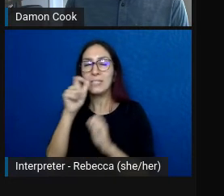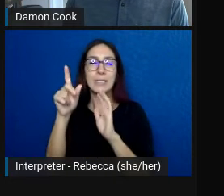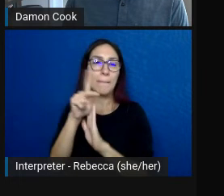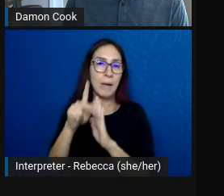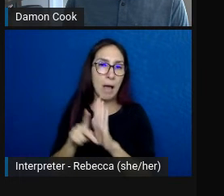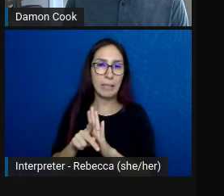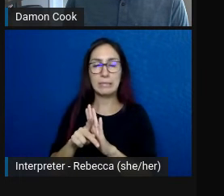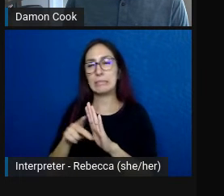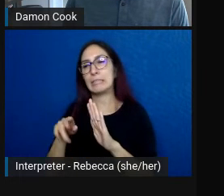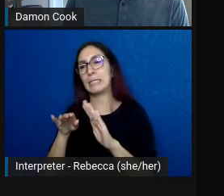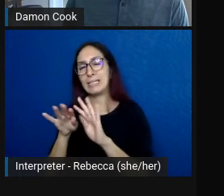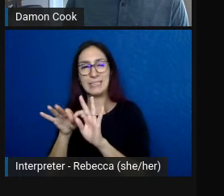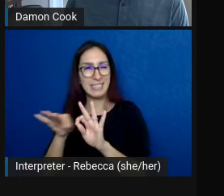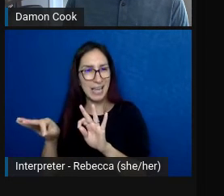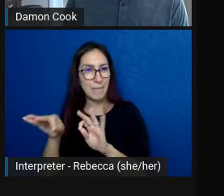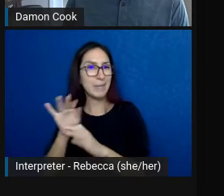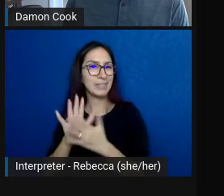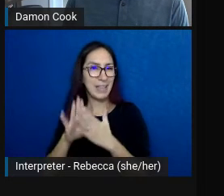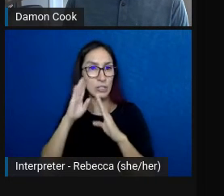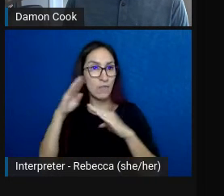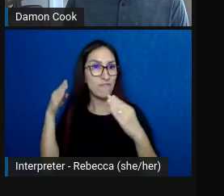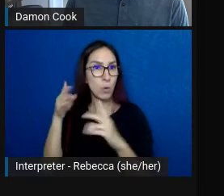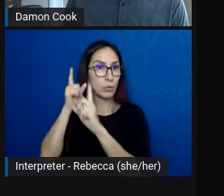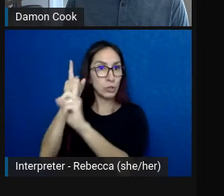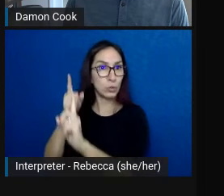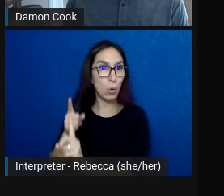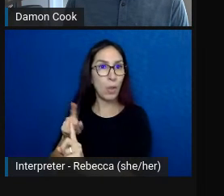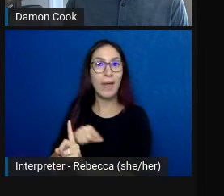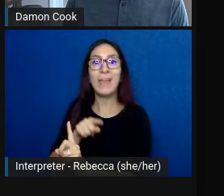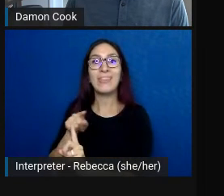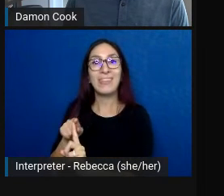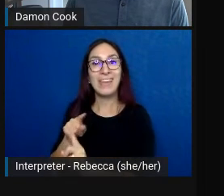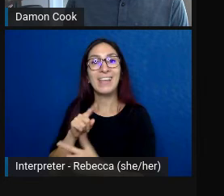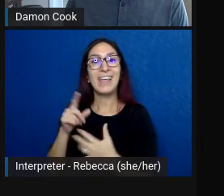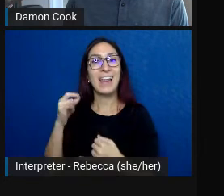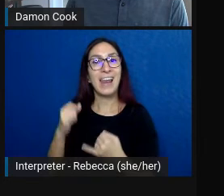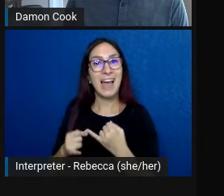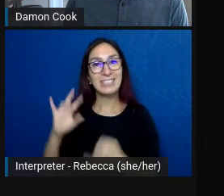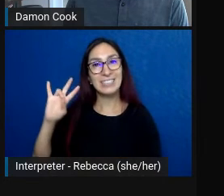Then the last item, the seventh focus element is the close button.